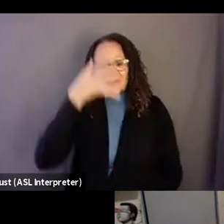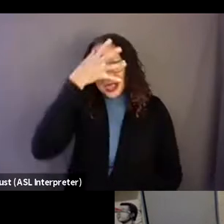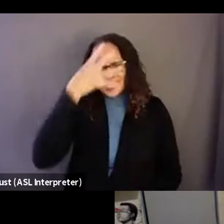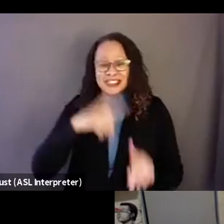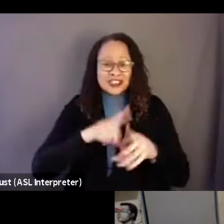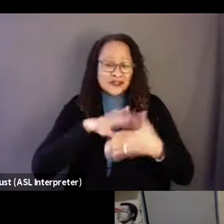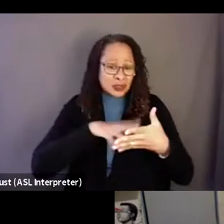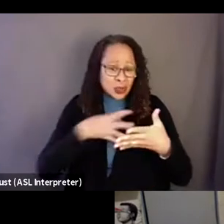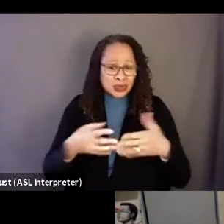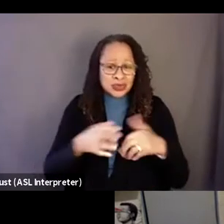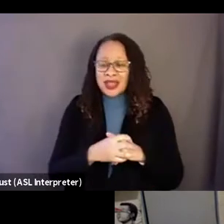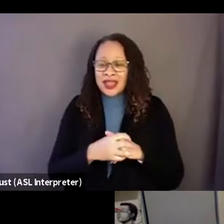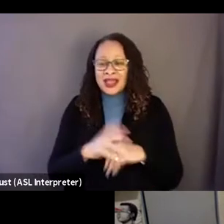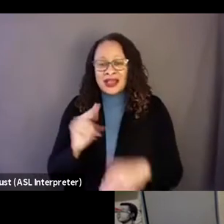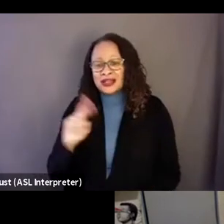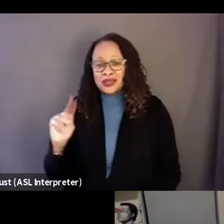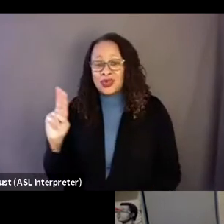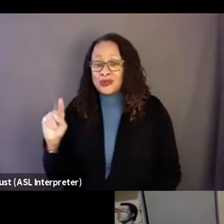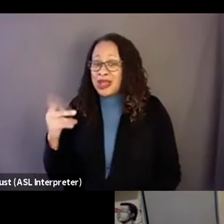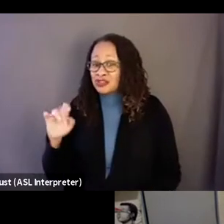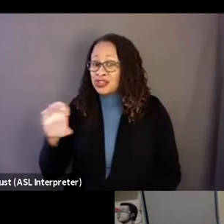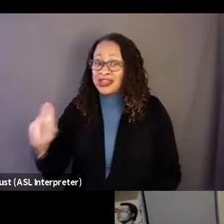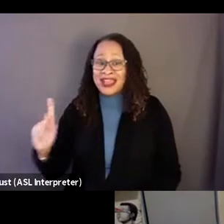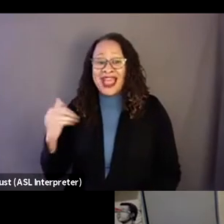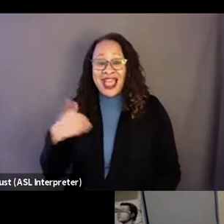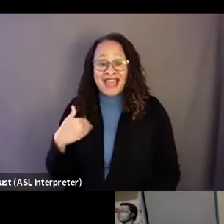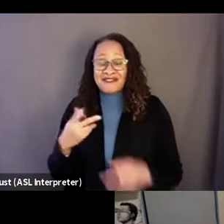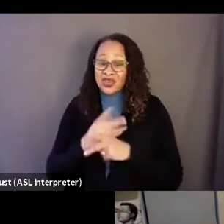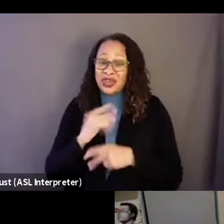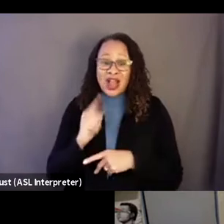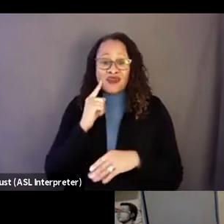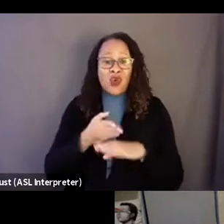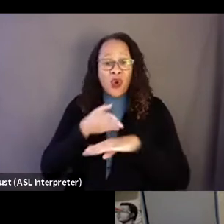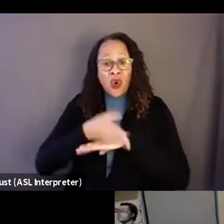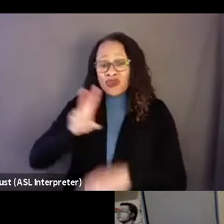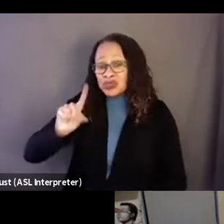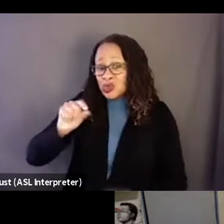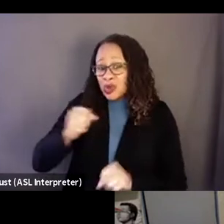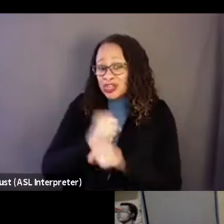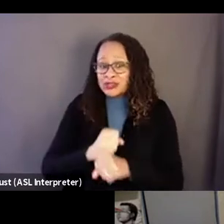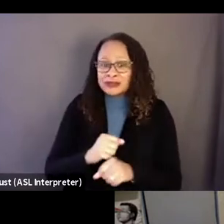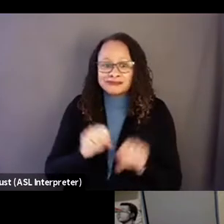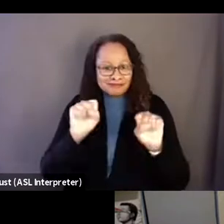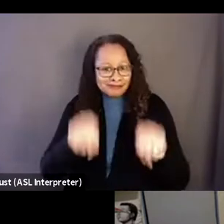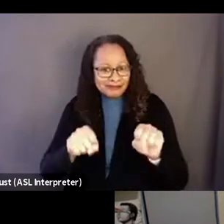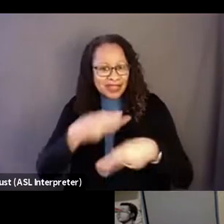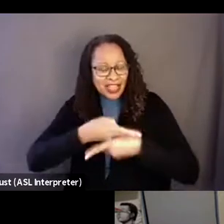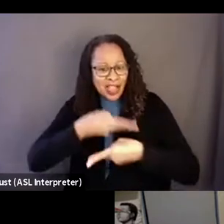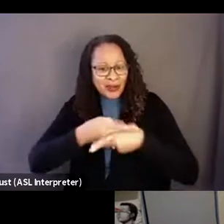And Nunu and Patrick have figured it out for over 20 years. So this is possible, caring for people is possible.